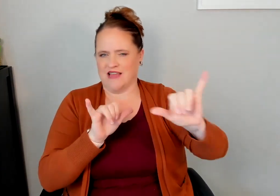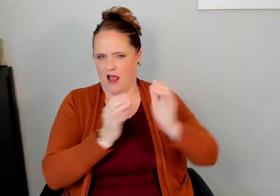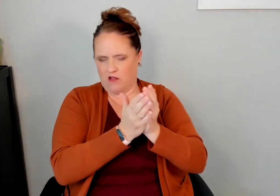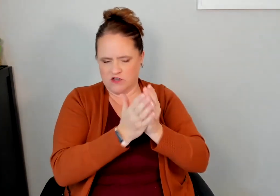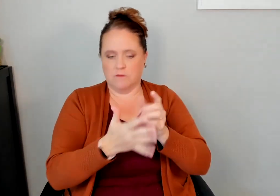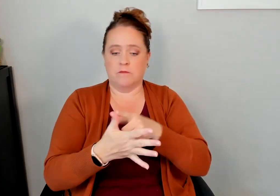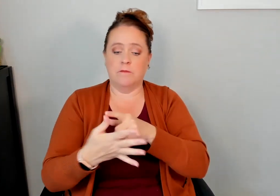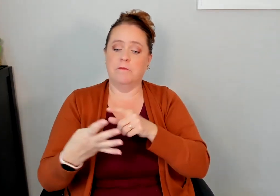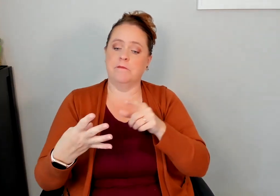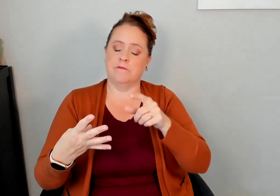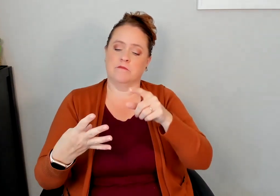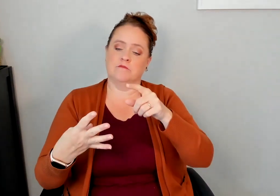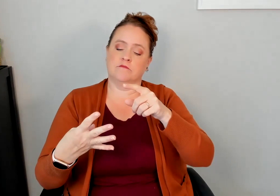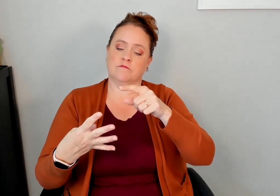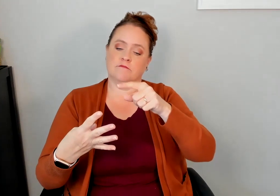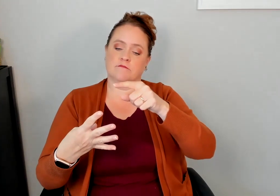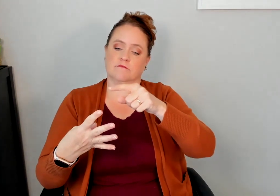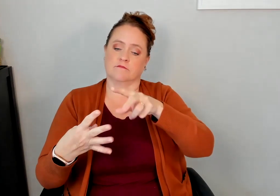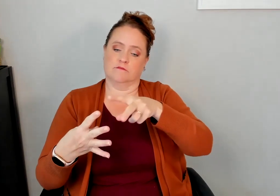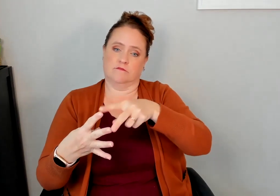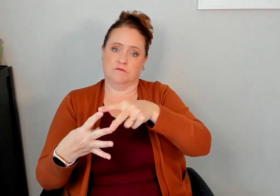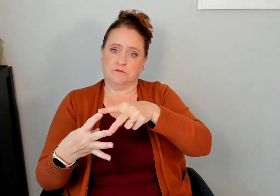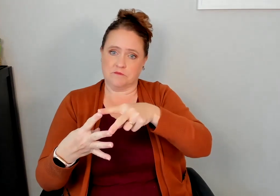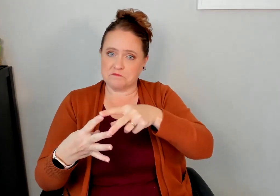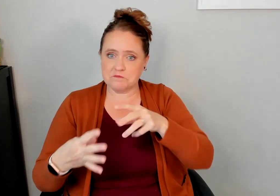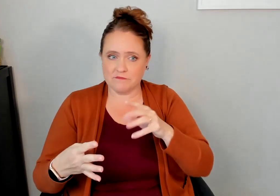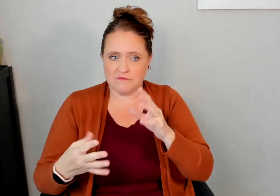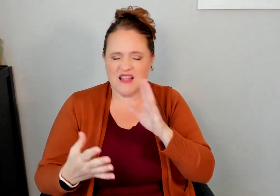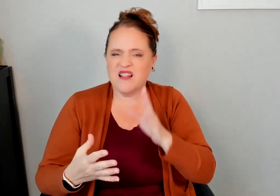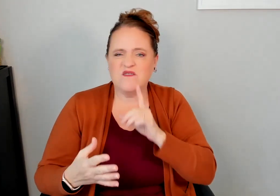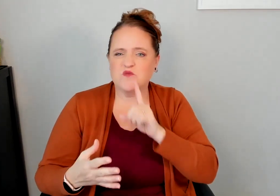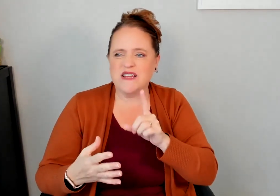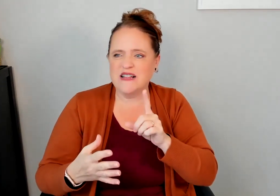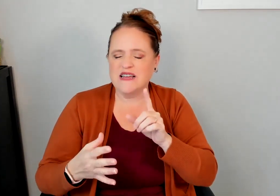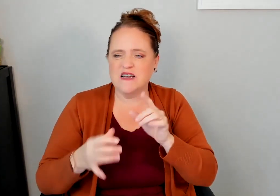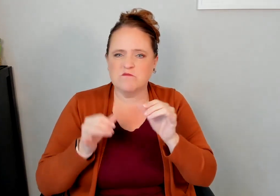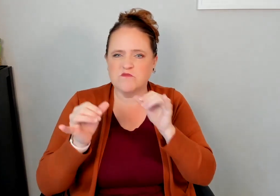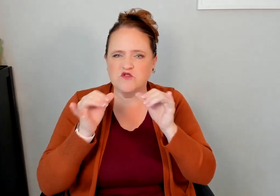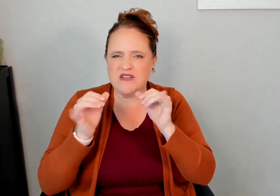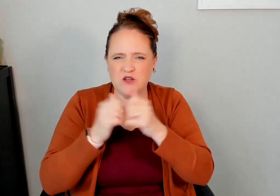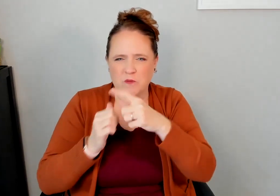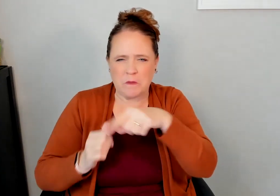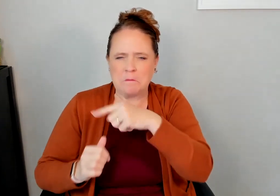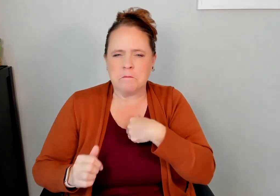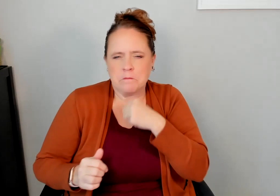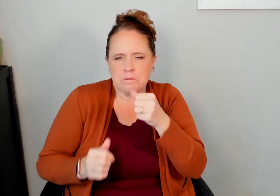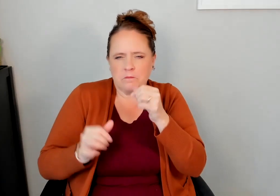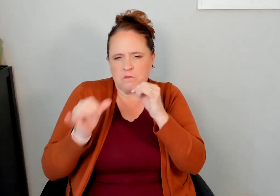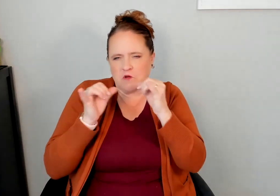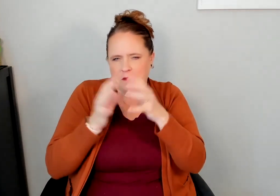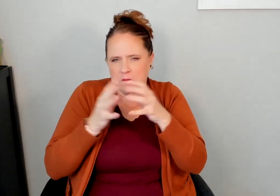so they stayed on the ship due to the regulations there but i haven't really had the opportunity to